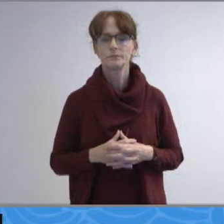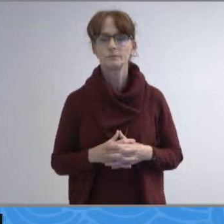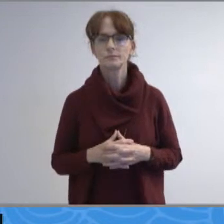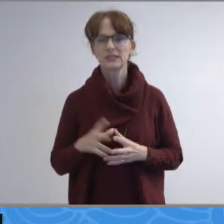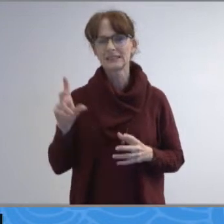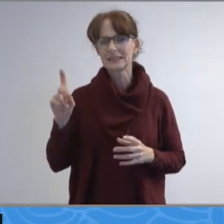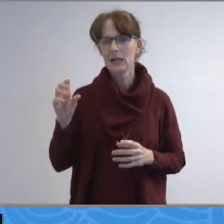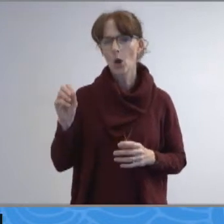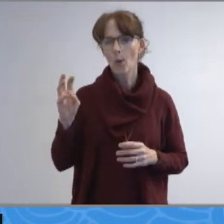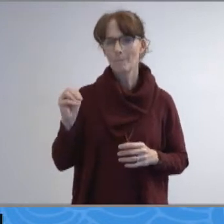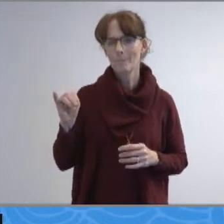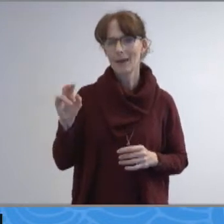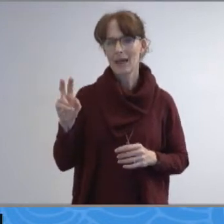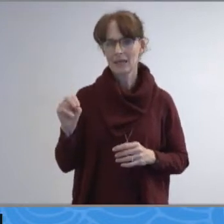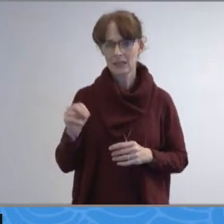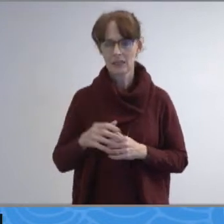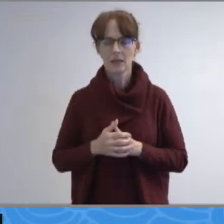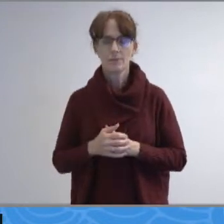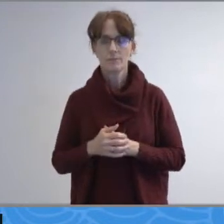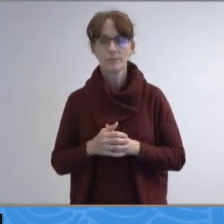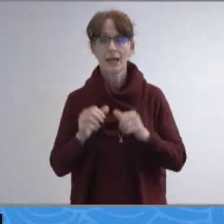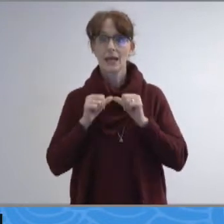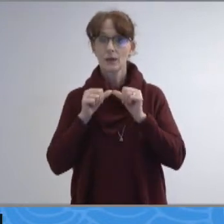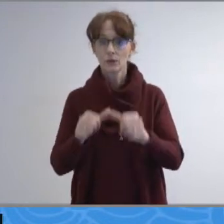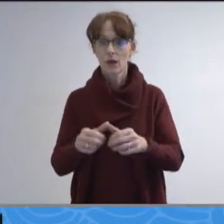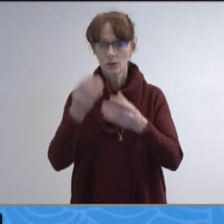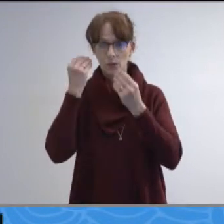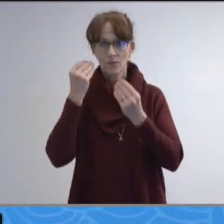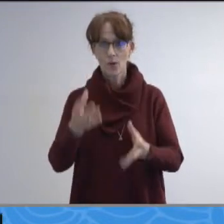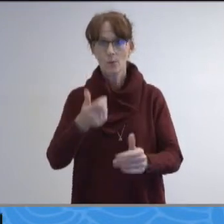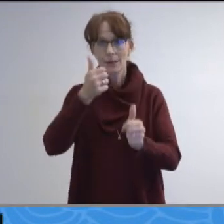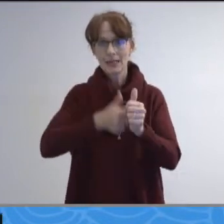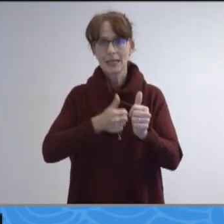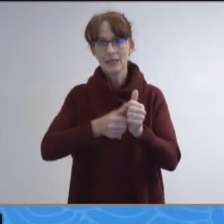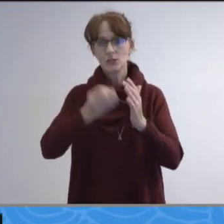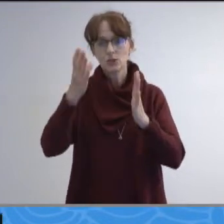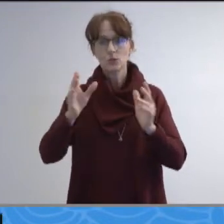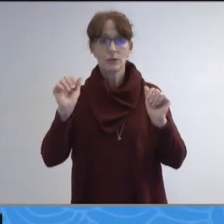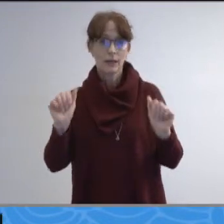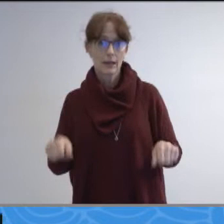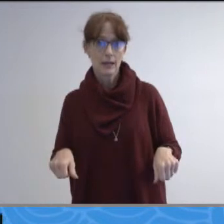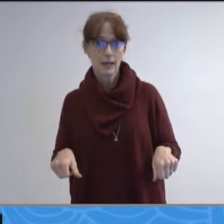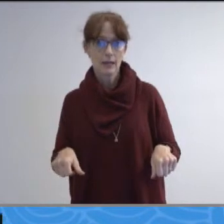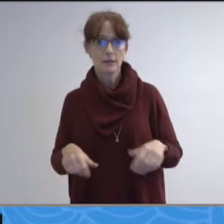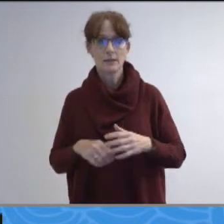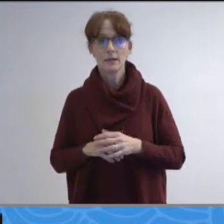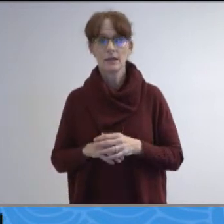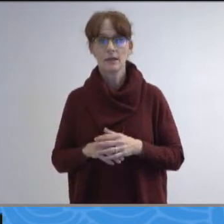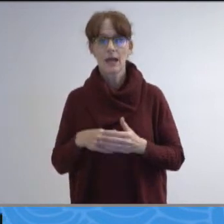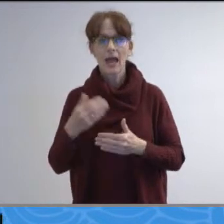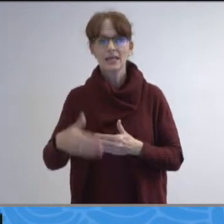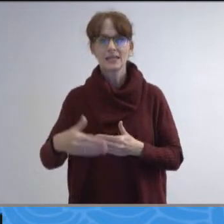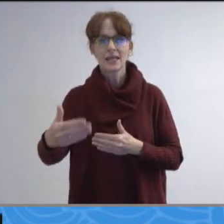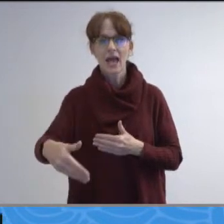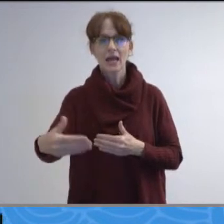It goes on to inform teachers of what each student can do and next steps for instruction